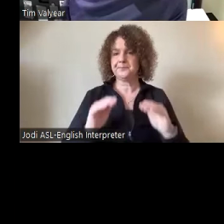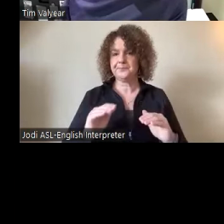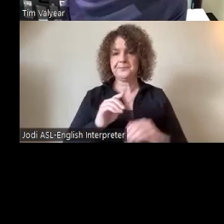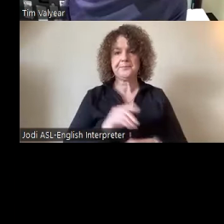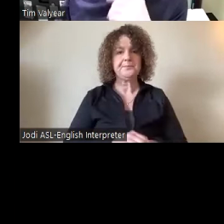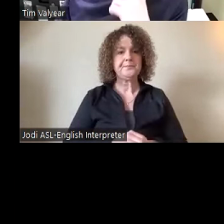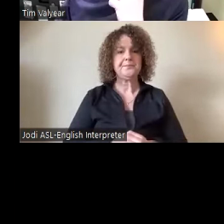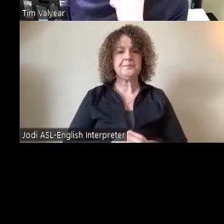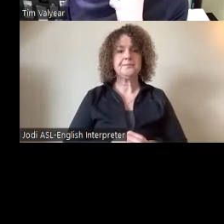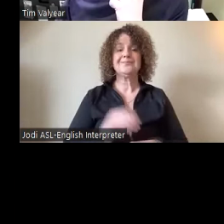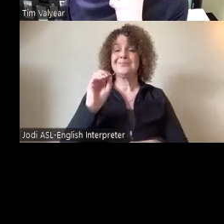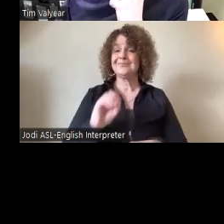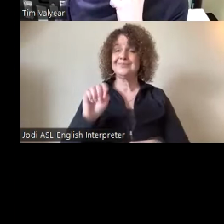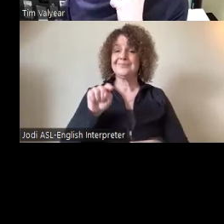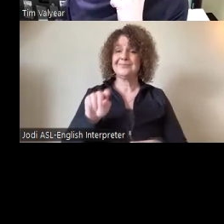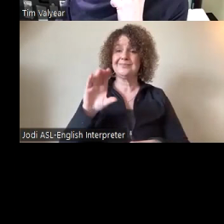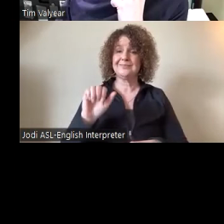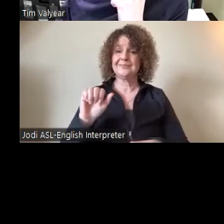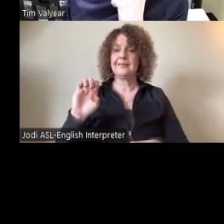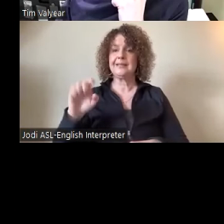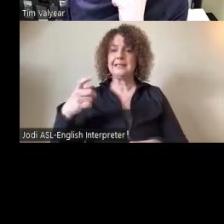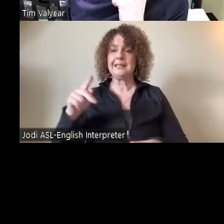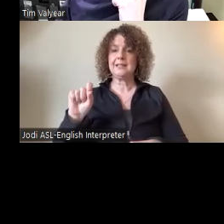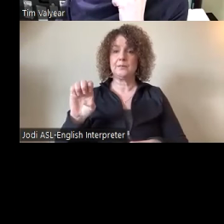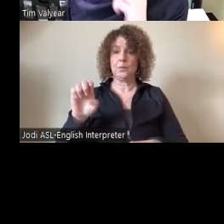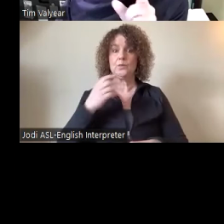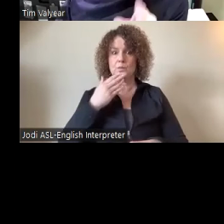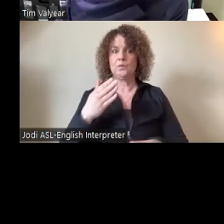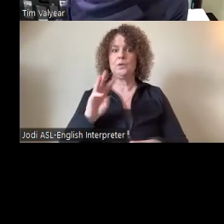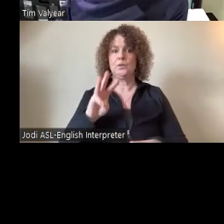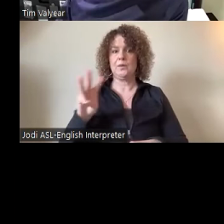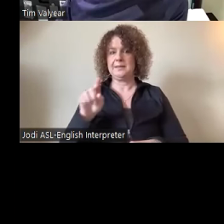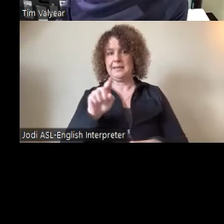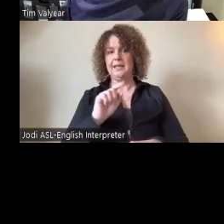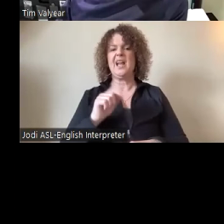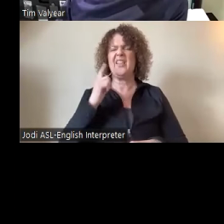GI free 48 hours. Next slide